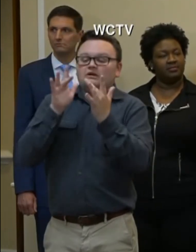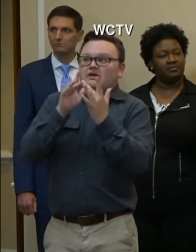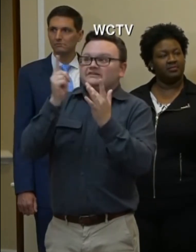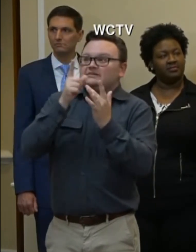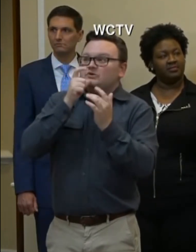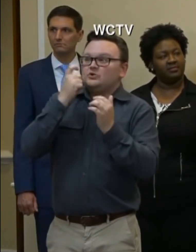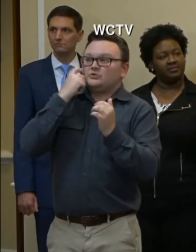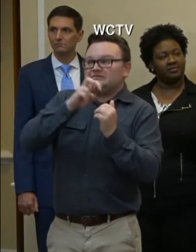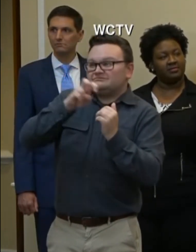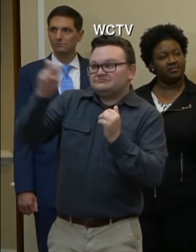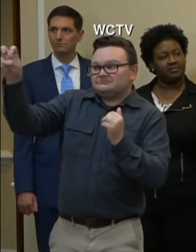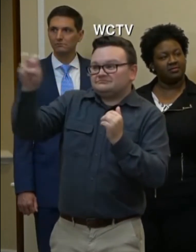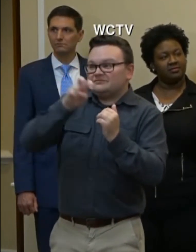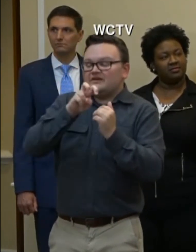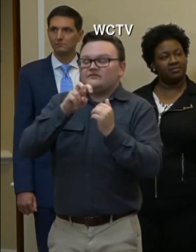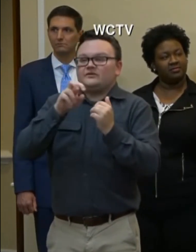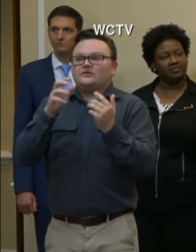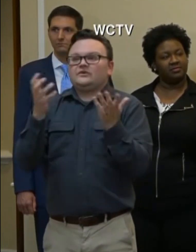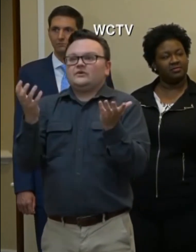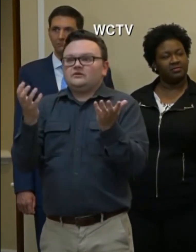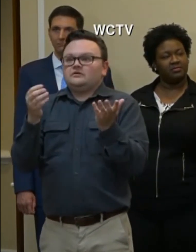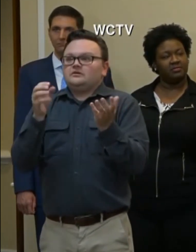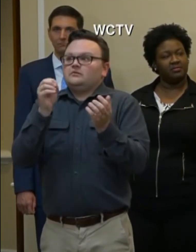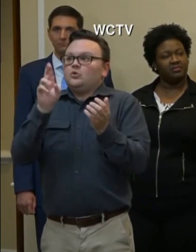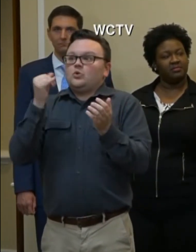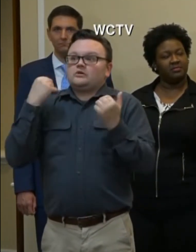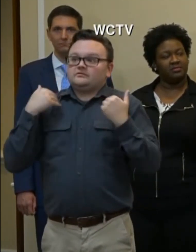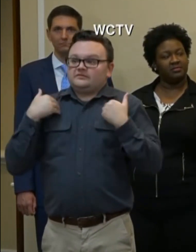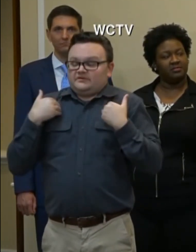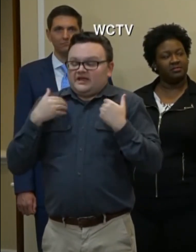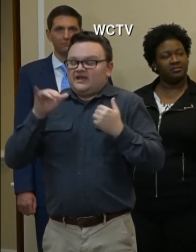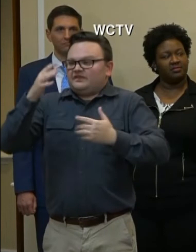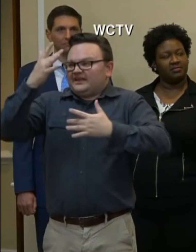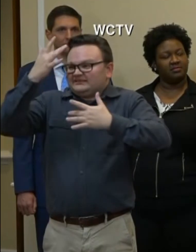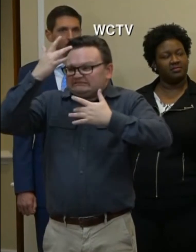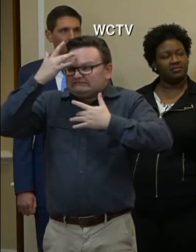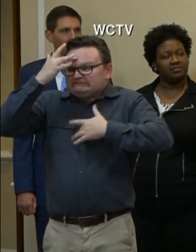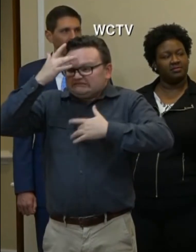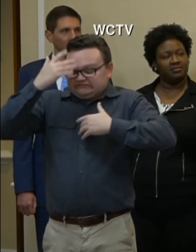you're hospitalized with respiratory infections or if a doctor recommends